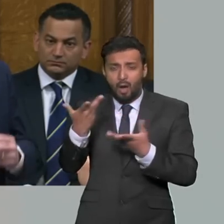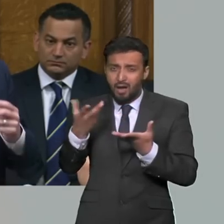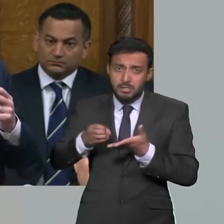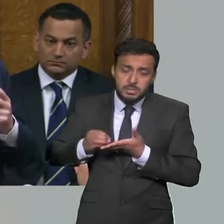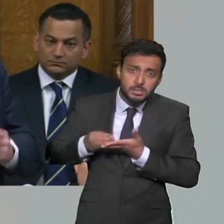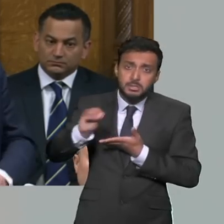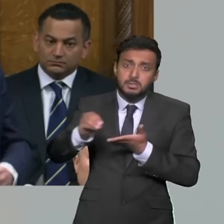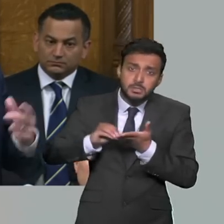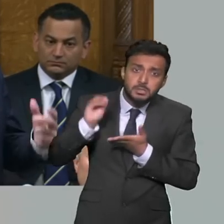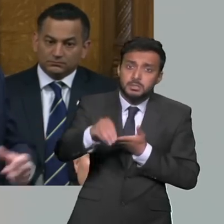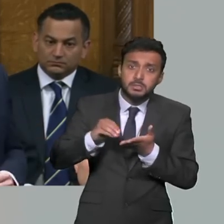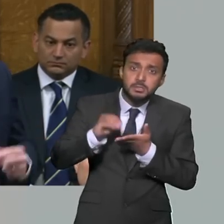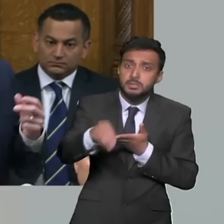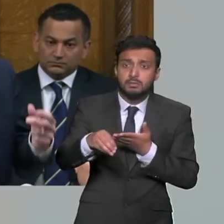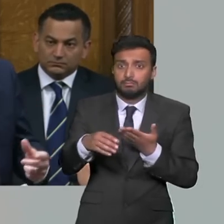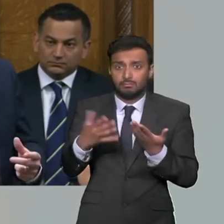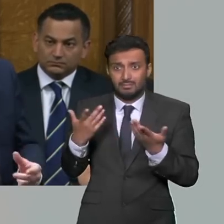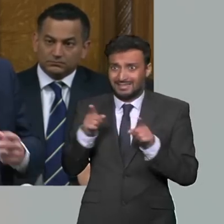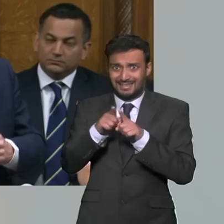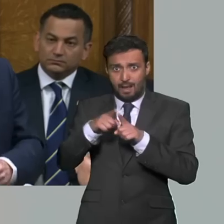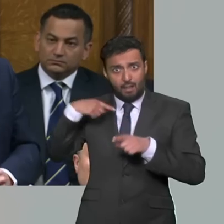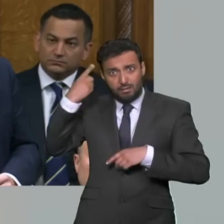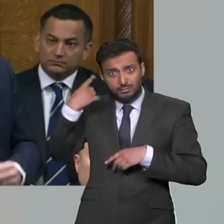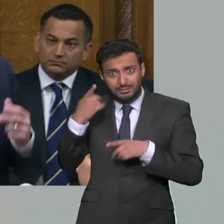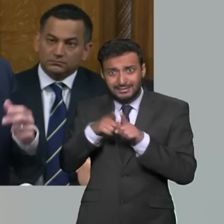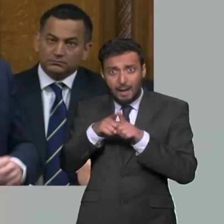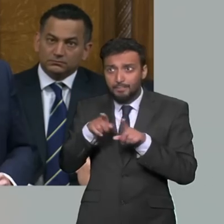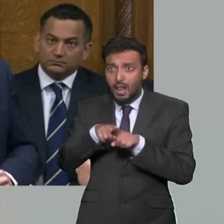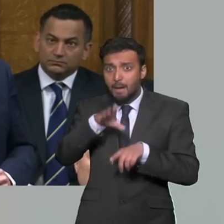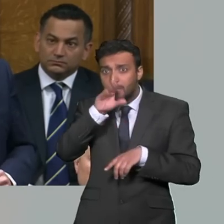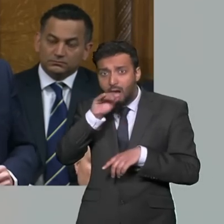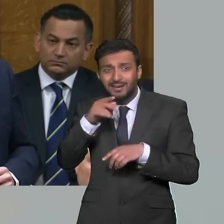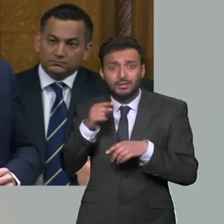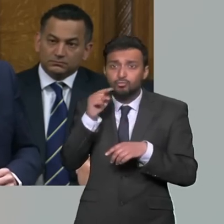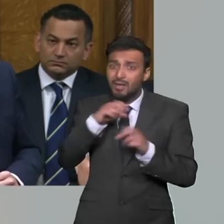such as Redbridge, Croydon, Bexley and Barking, and yet they get paid 15% less.